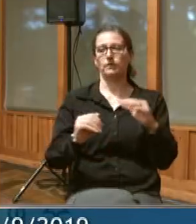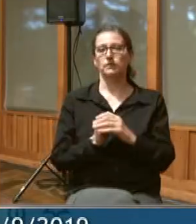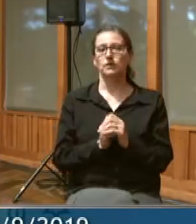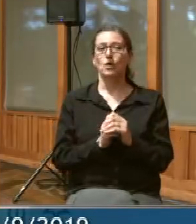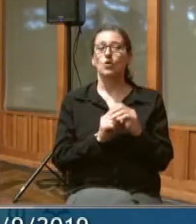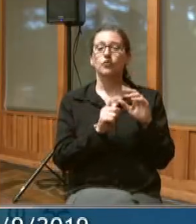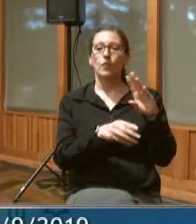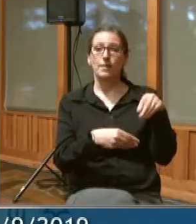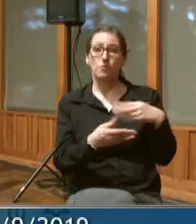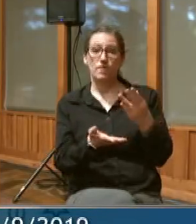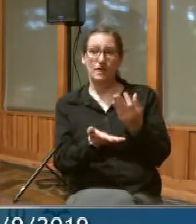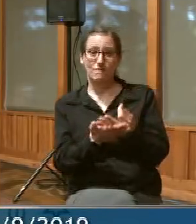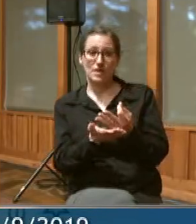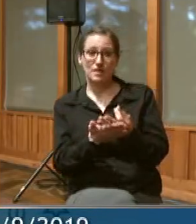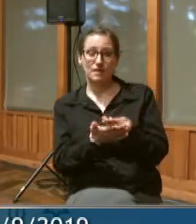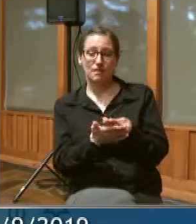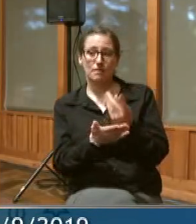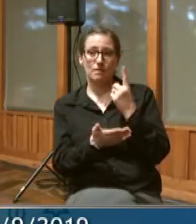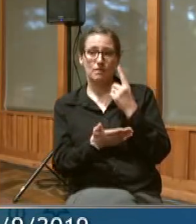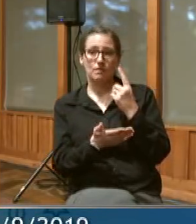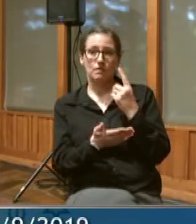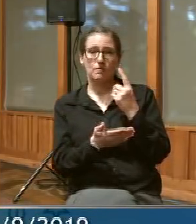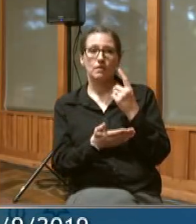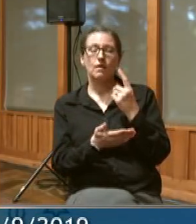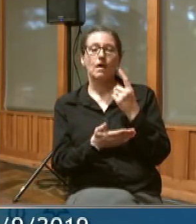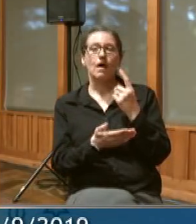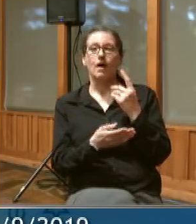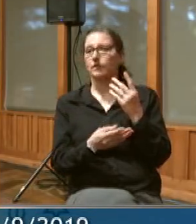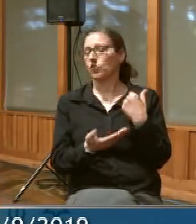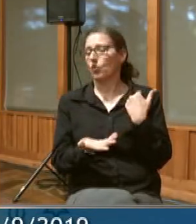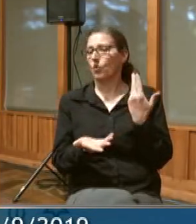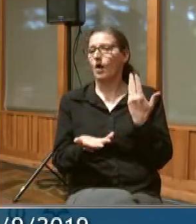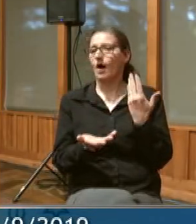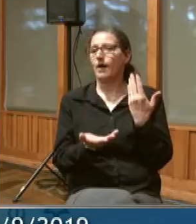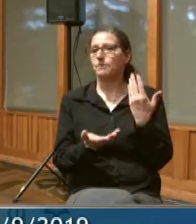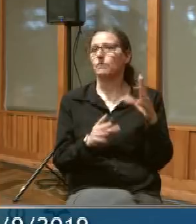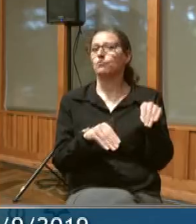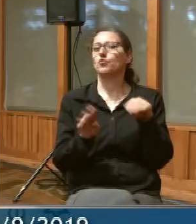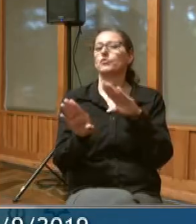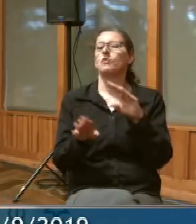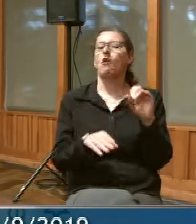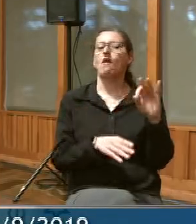PORTLAND AND HAD NO MONEY, NO HOME, REALLY NO HOPE. WITH THE FUNDING THAT THEY HAVE